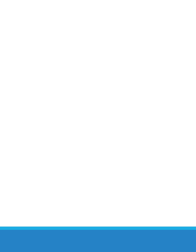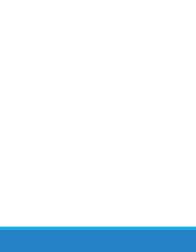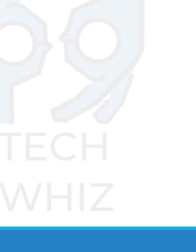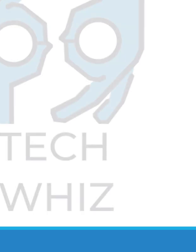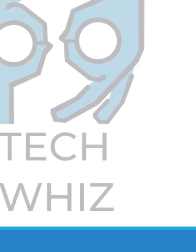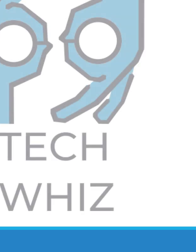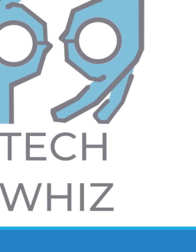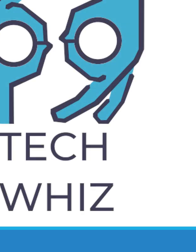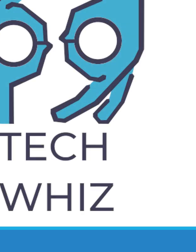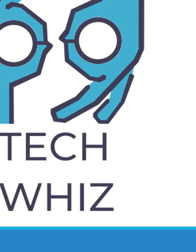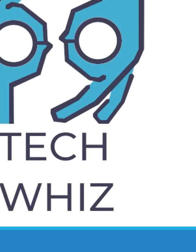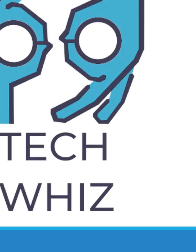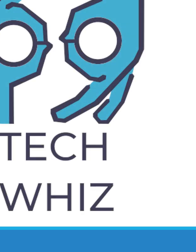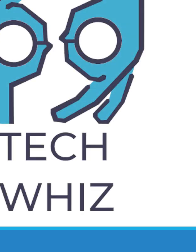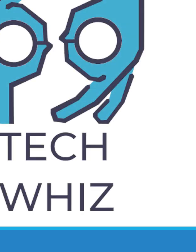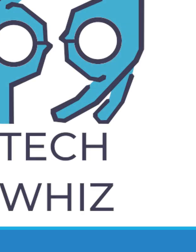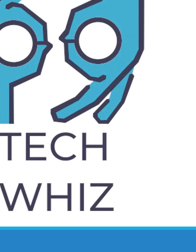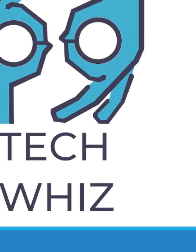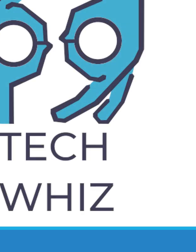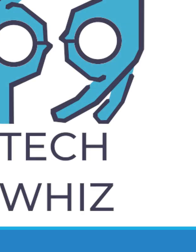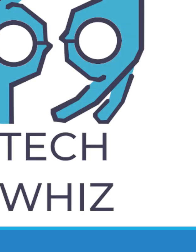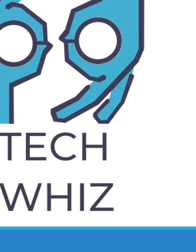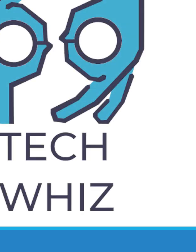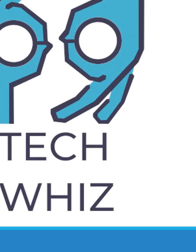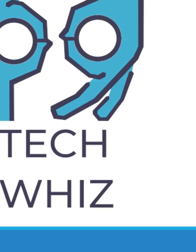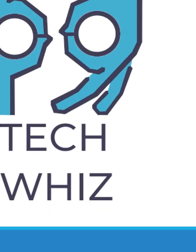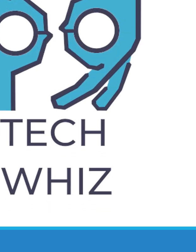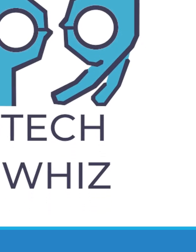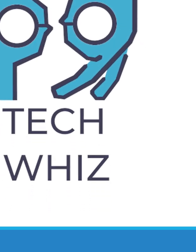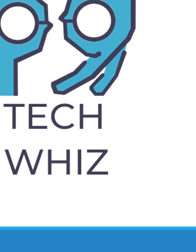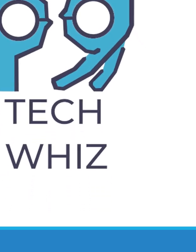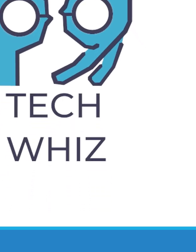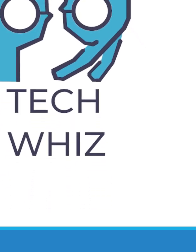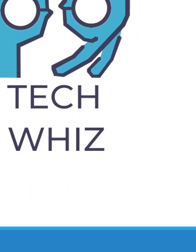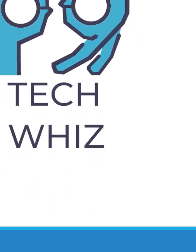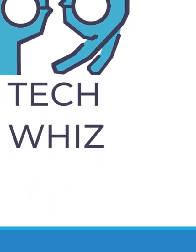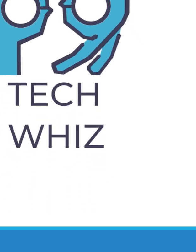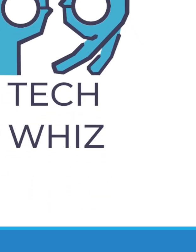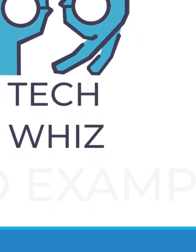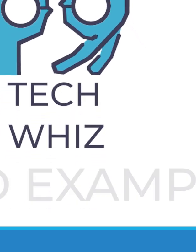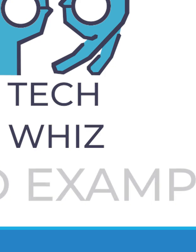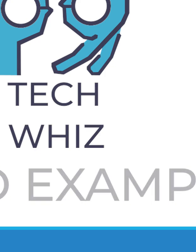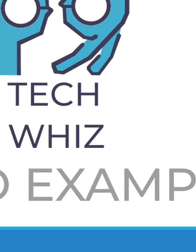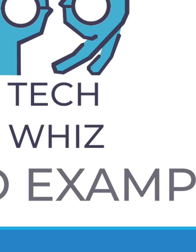Hello, and welcome to a video on TechWhiz Studio examples. In this video, we will go over a few